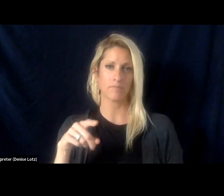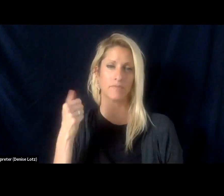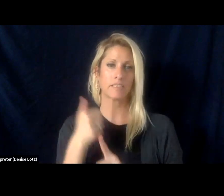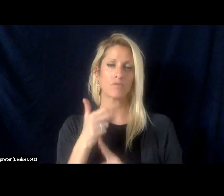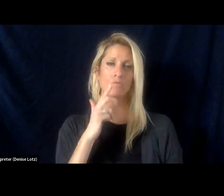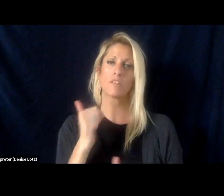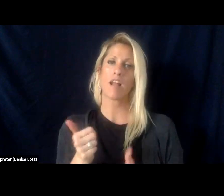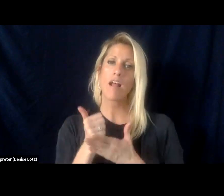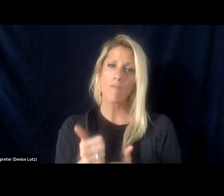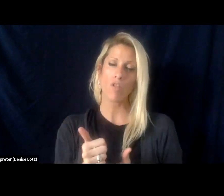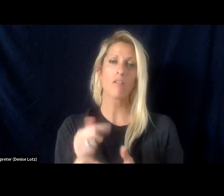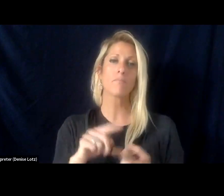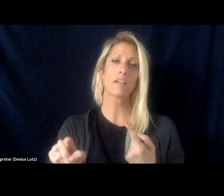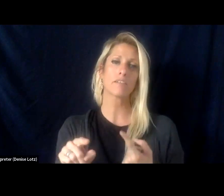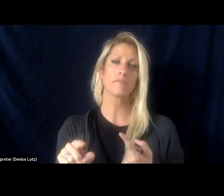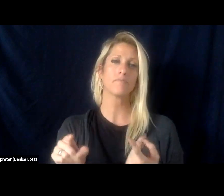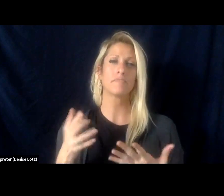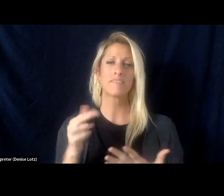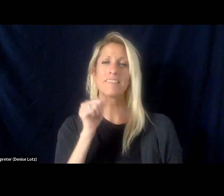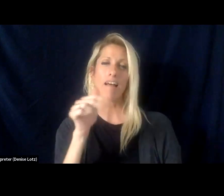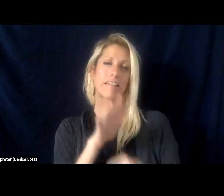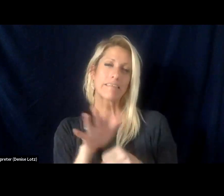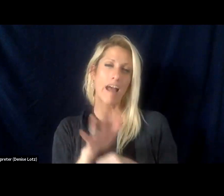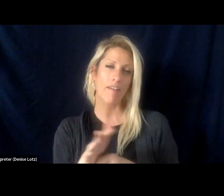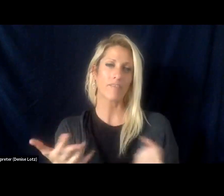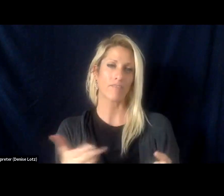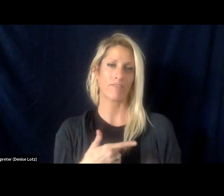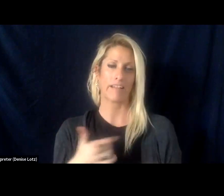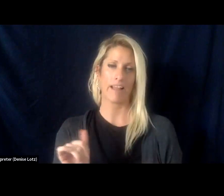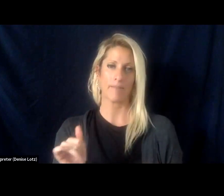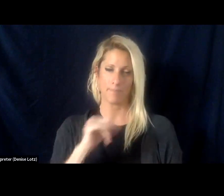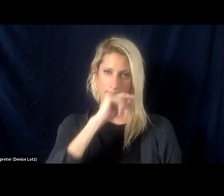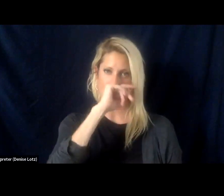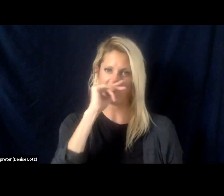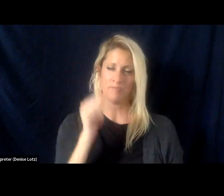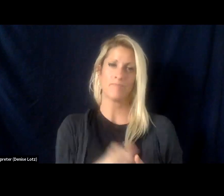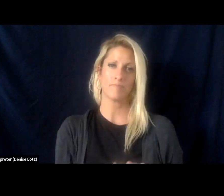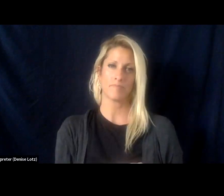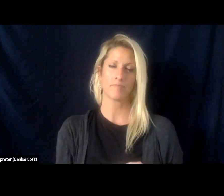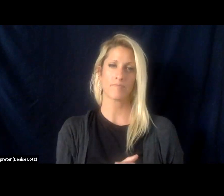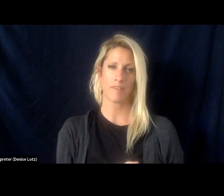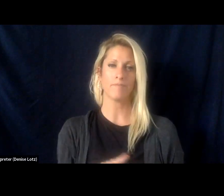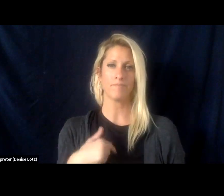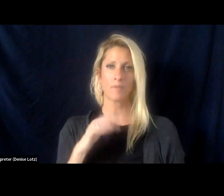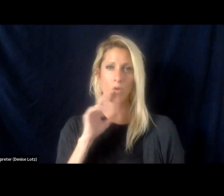helpful, but still it's kind of not enough. I will also say that e-rate was really helpful